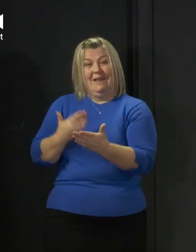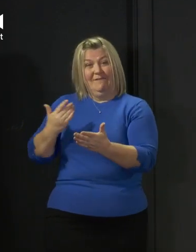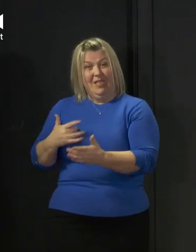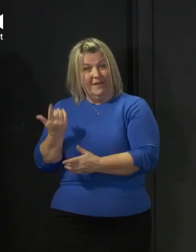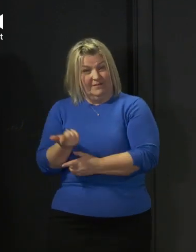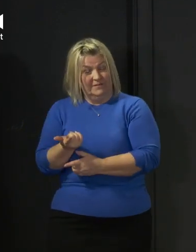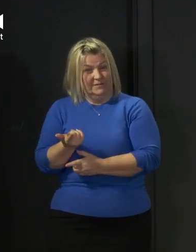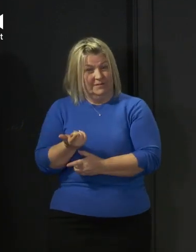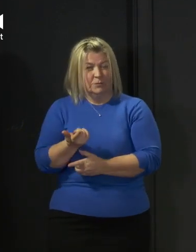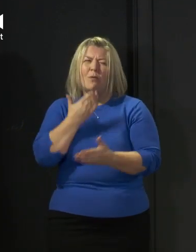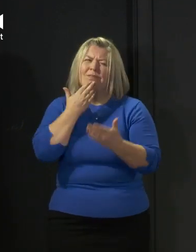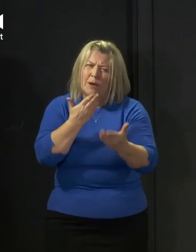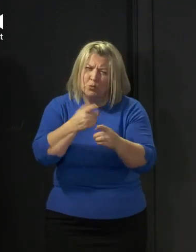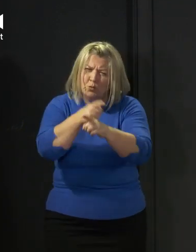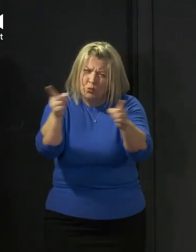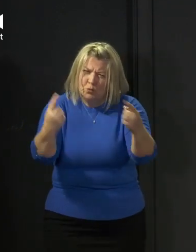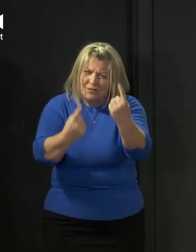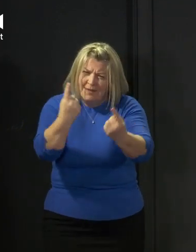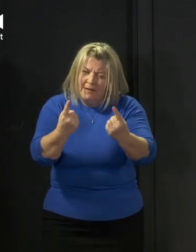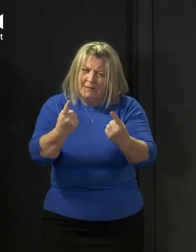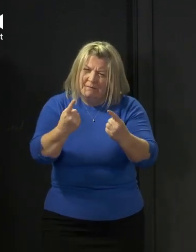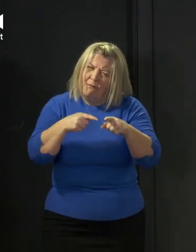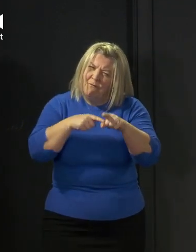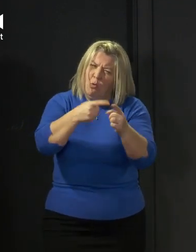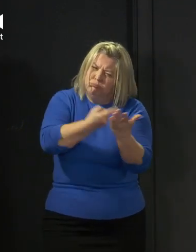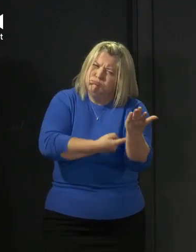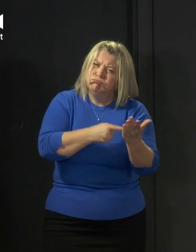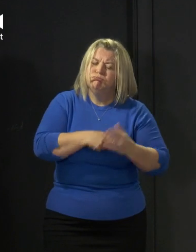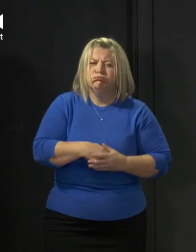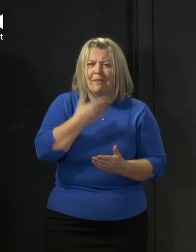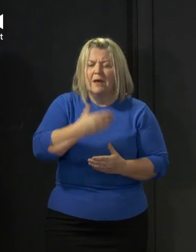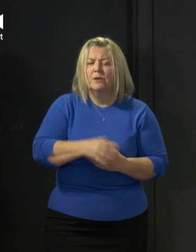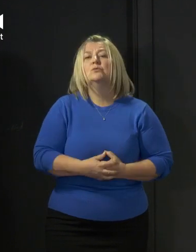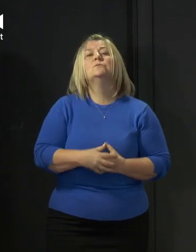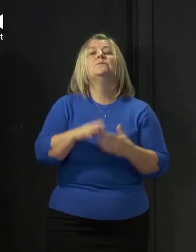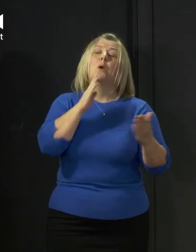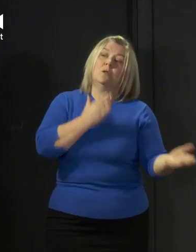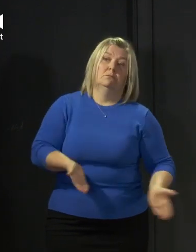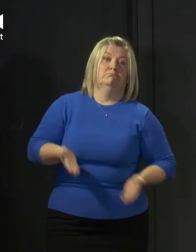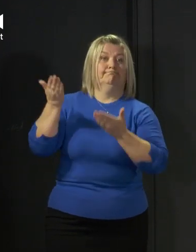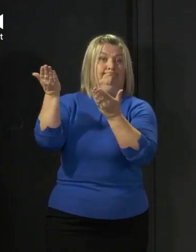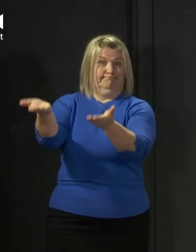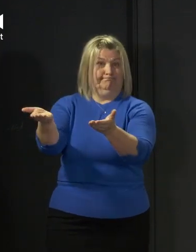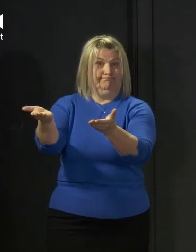the interim chief medical officer who'll say a few words before I hand over to the chief nursing officer and then of course move to questions from